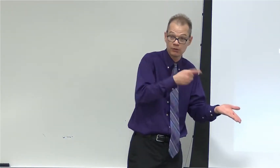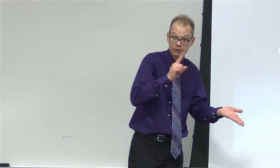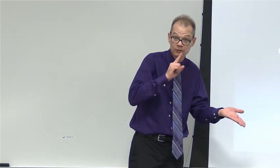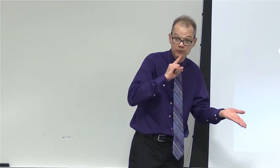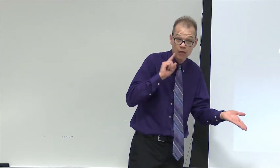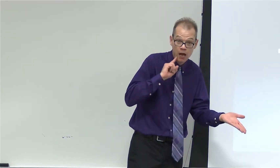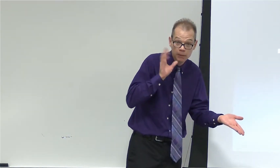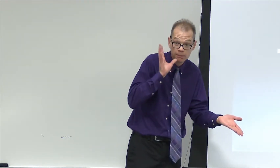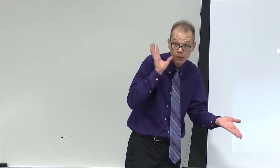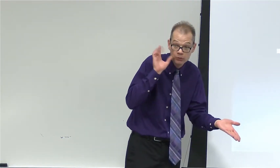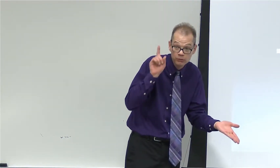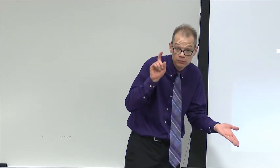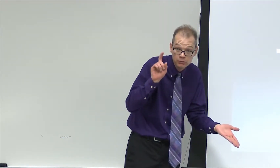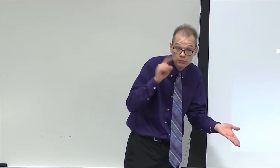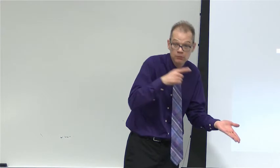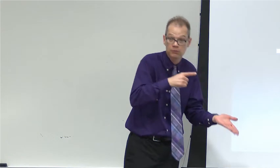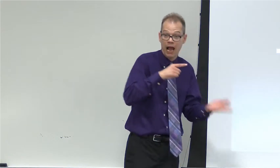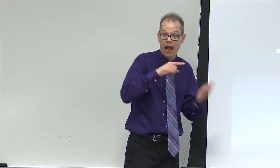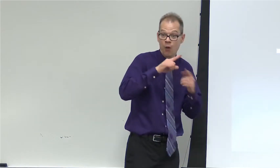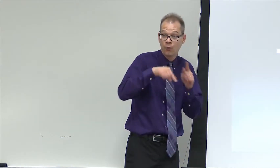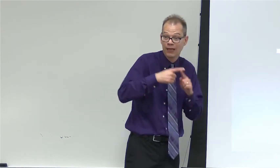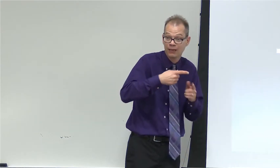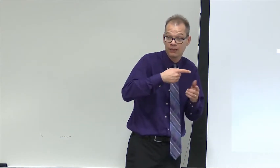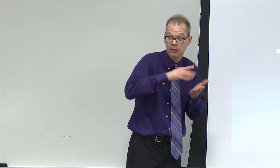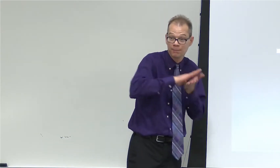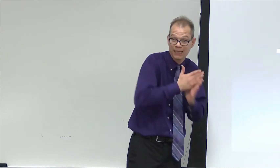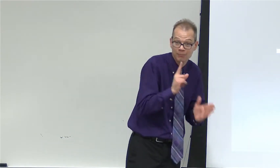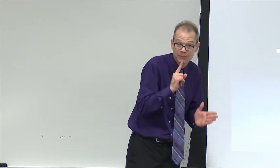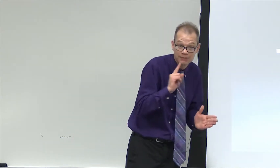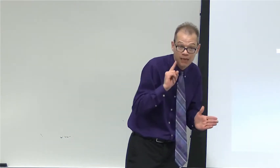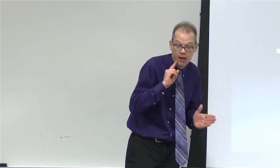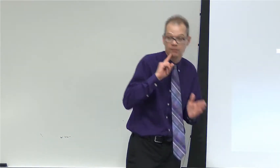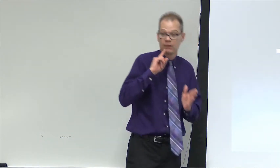Are their parents deaf? When did they become deaf?